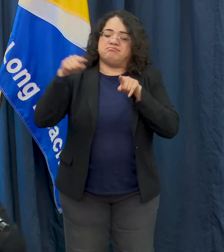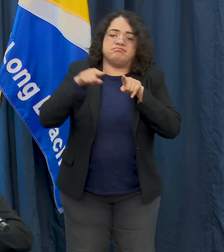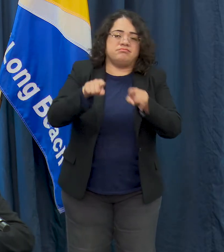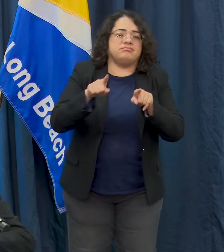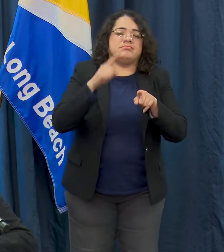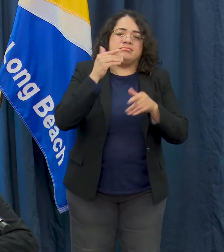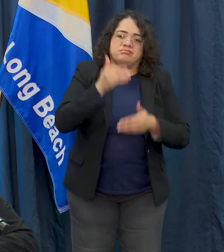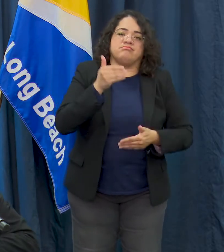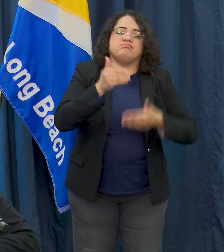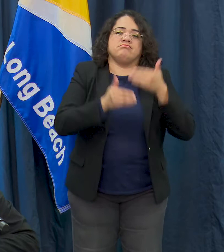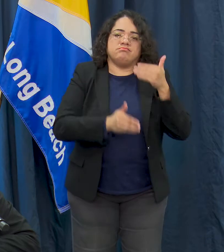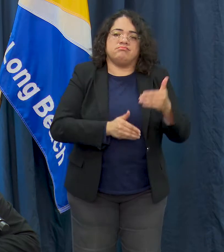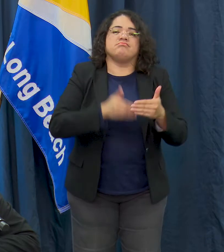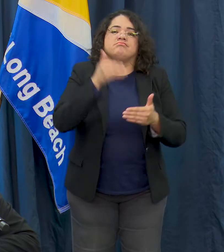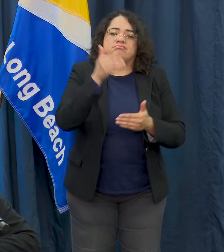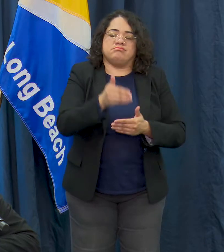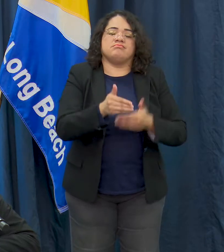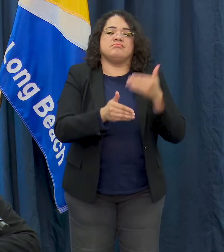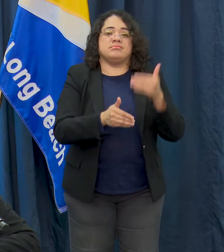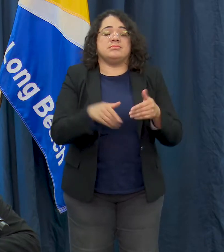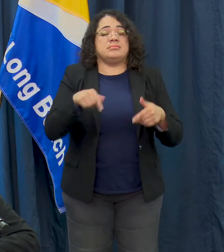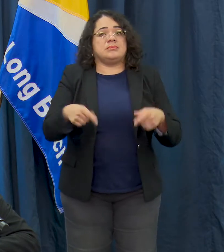may have also been hearing some announcements today about LA County and